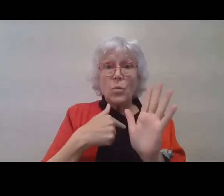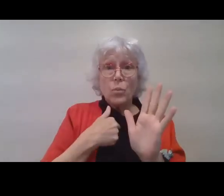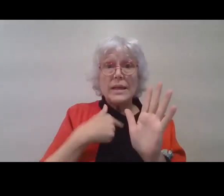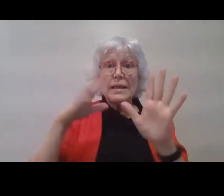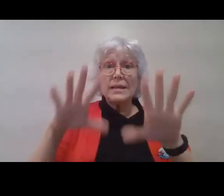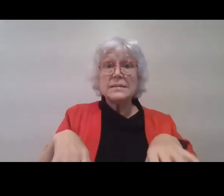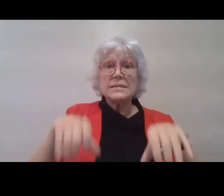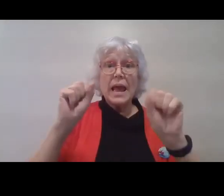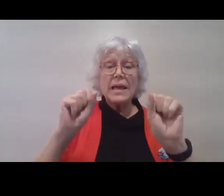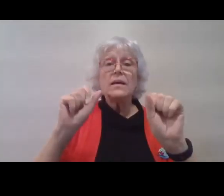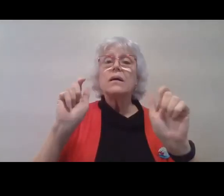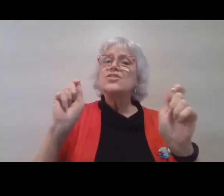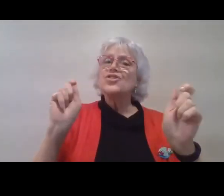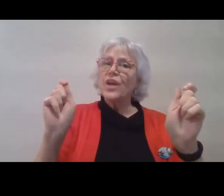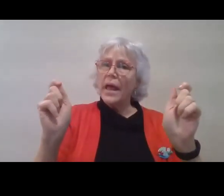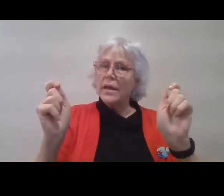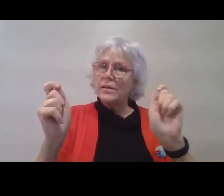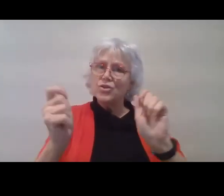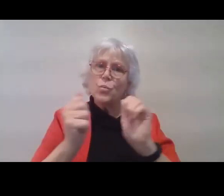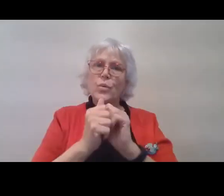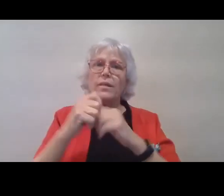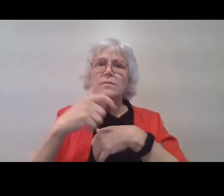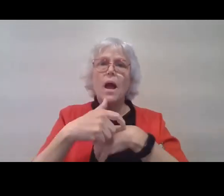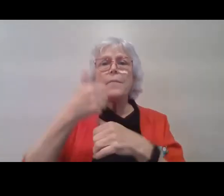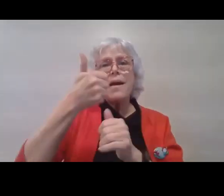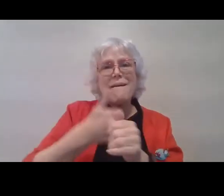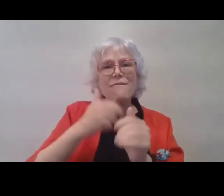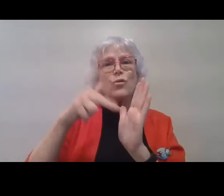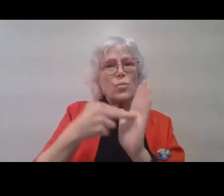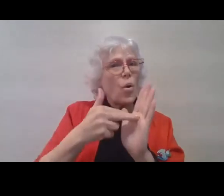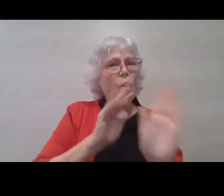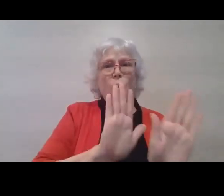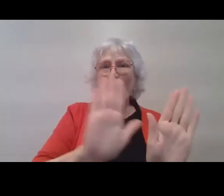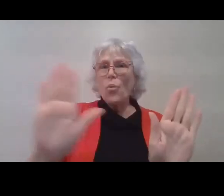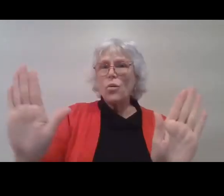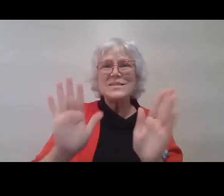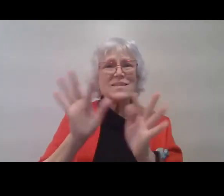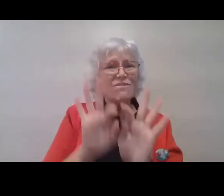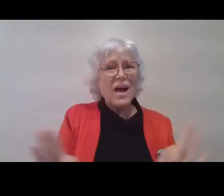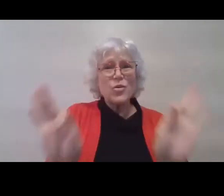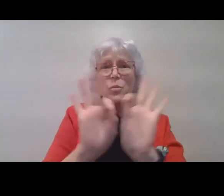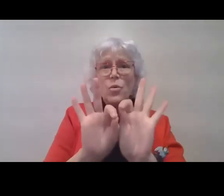and change with time. Every single role is valuable. Just because I have been going through a lot